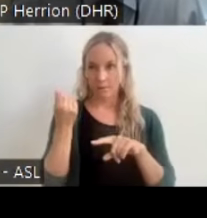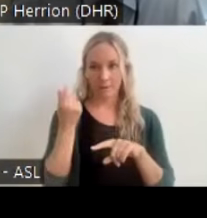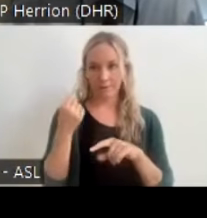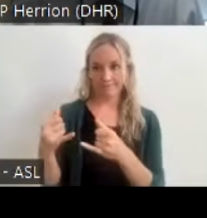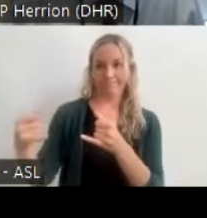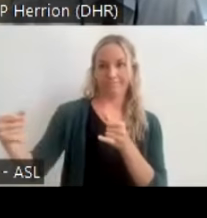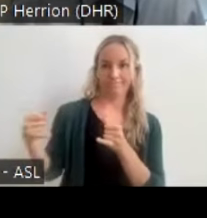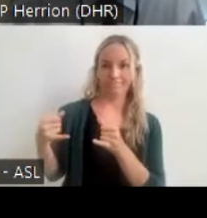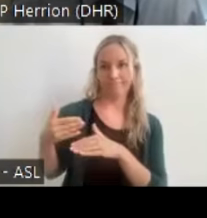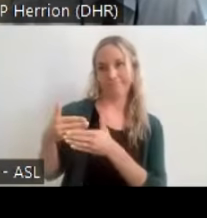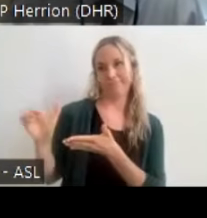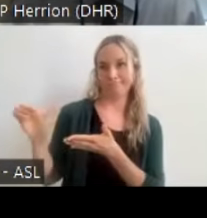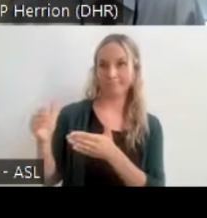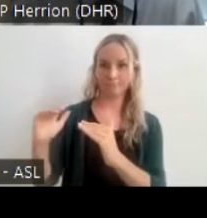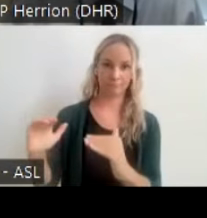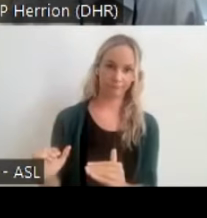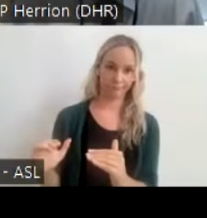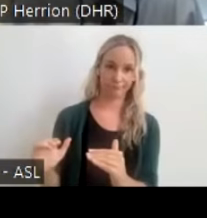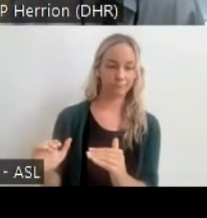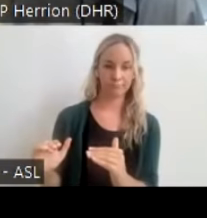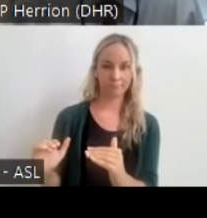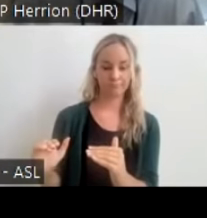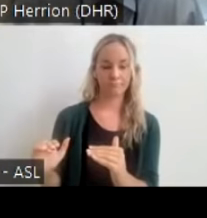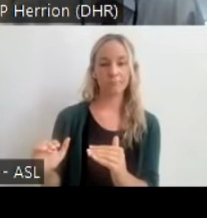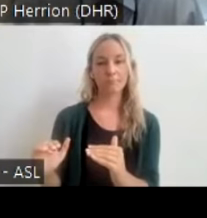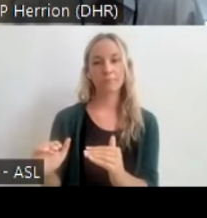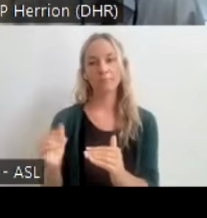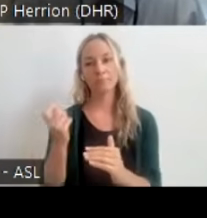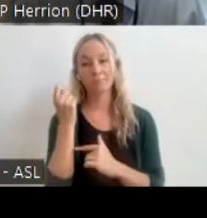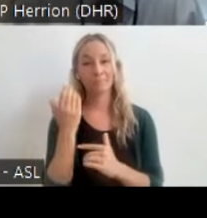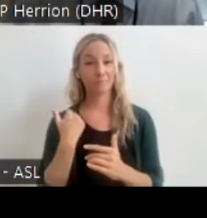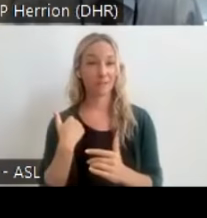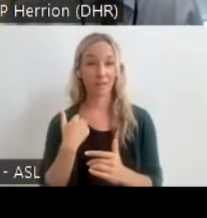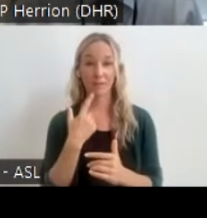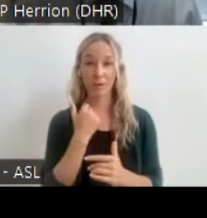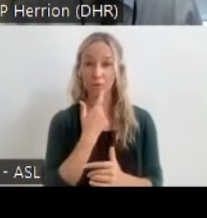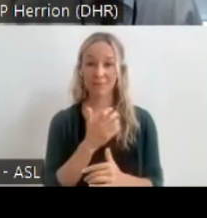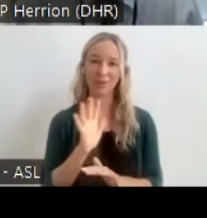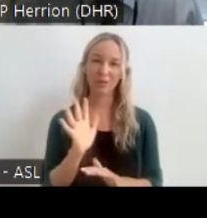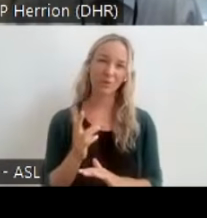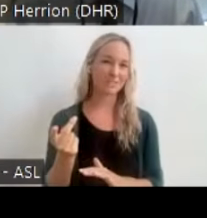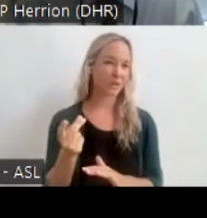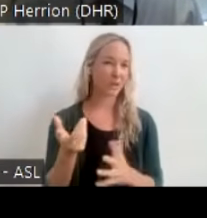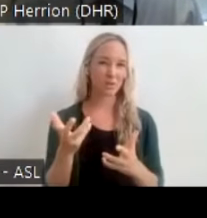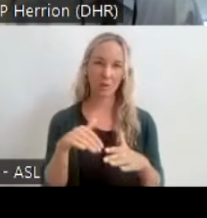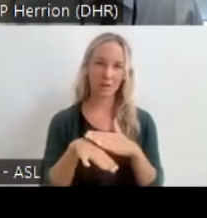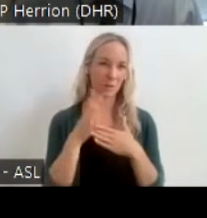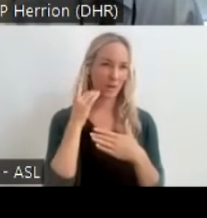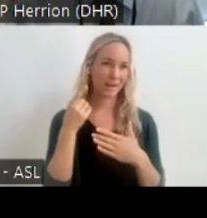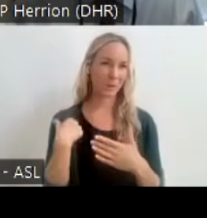want the dog in because we serve food, And there's a Health Code issue here, And we can't allow the dog in, Or